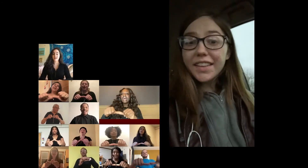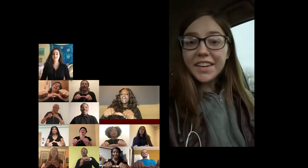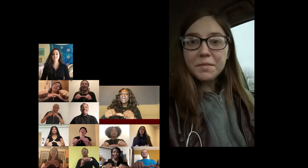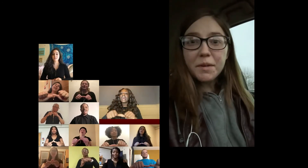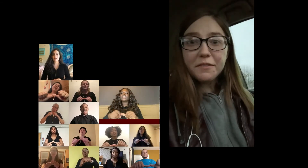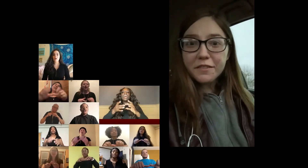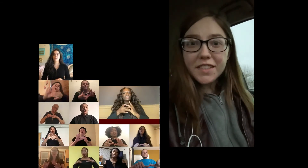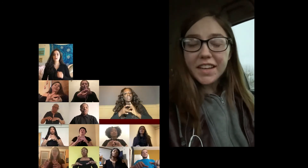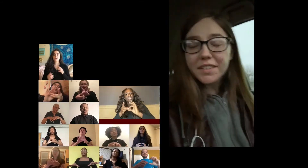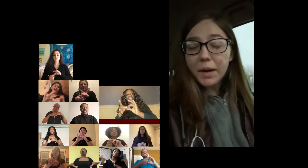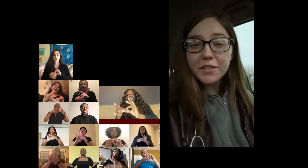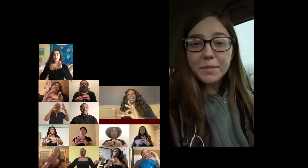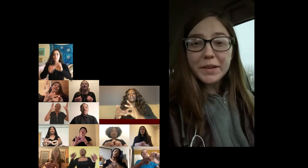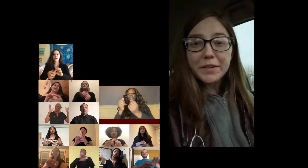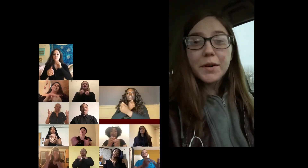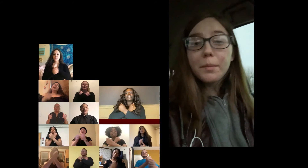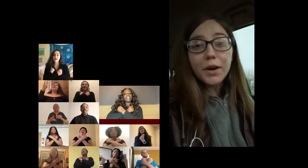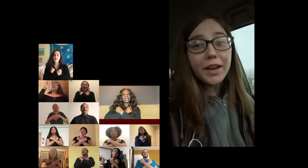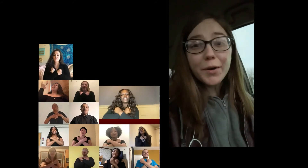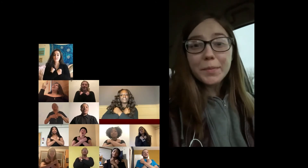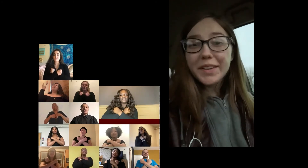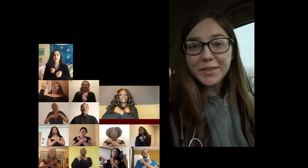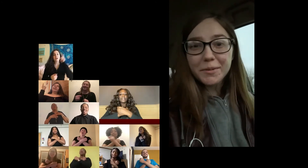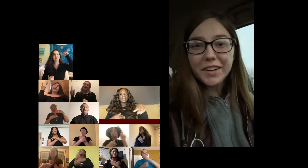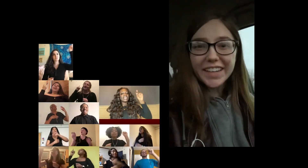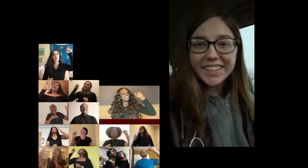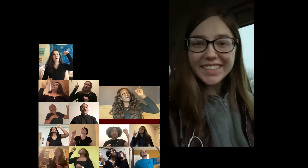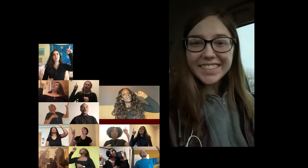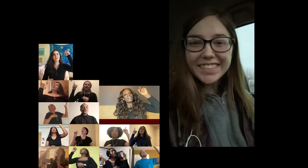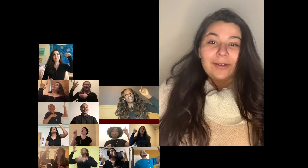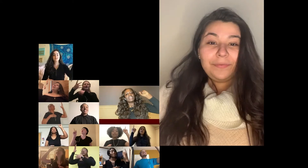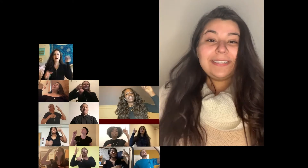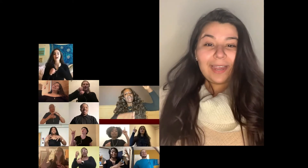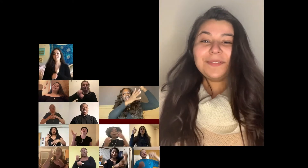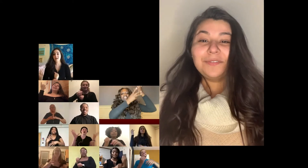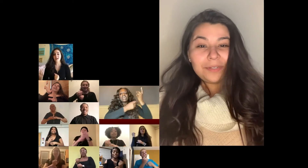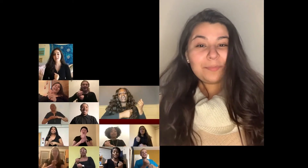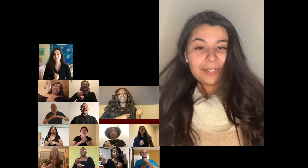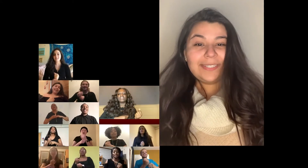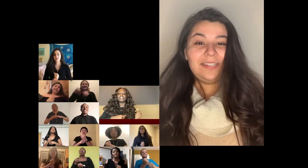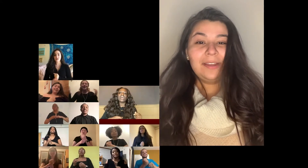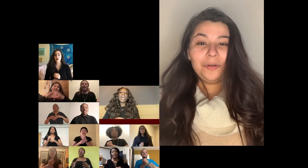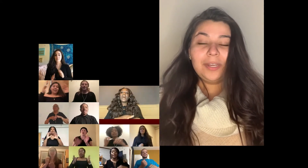In the name of my favorite Saint Padre Pio, pray, hope, and don't worry. COVID times can really bring us down